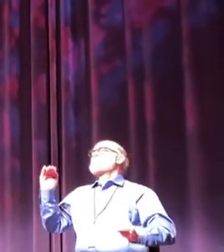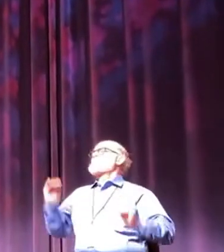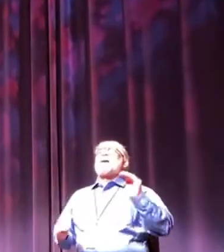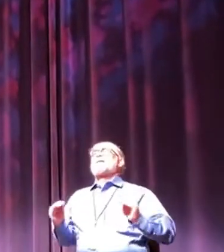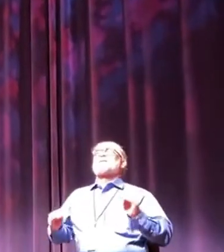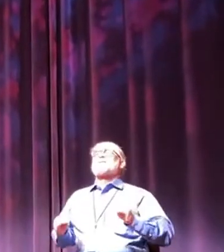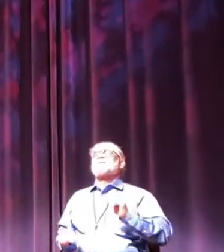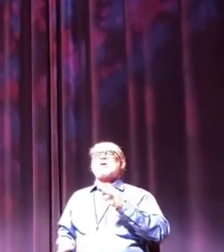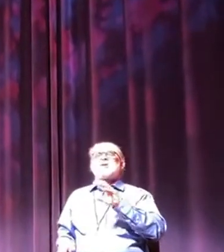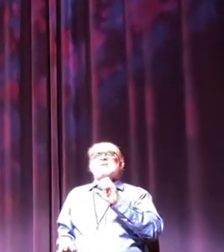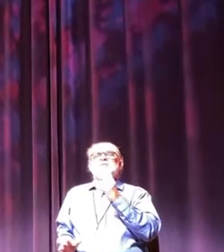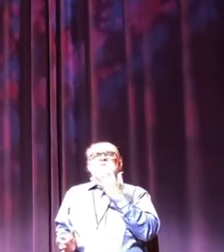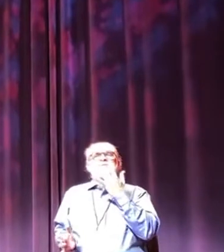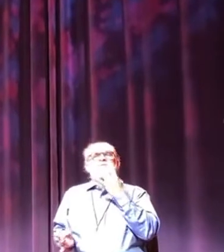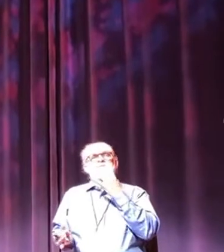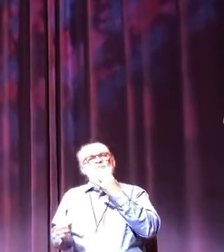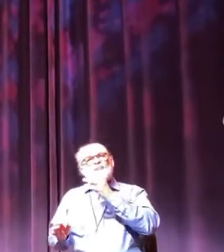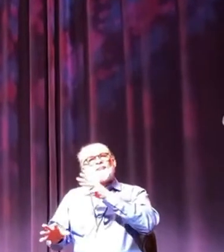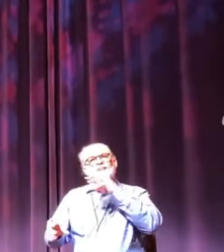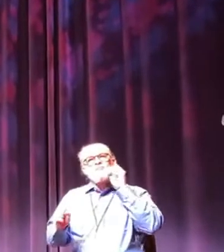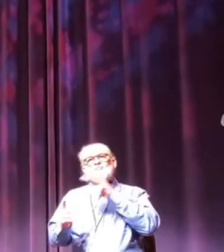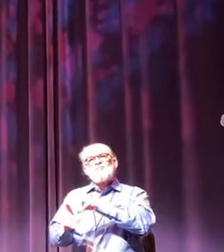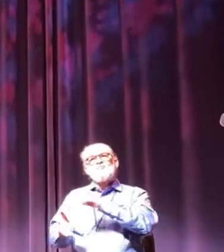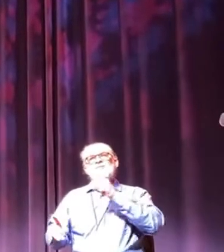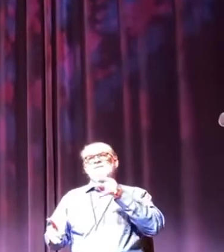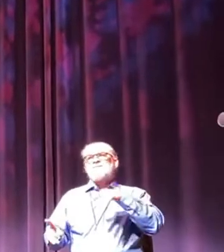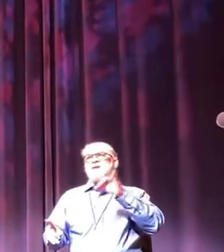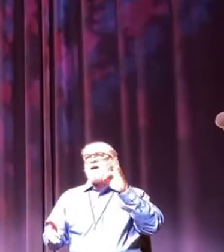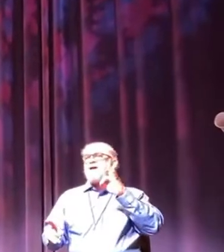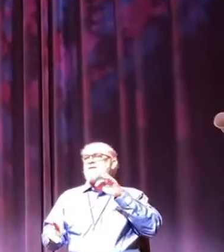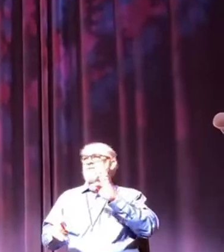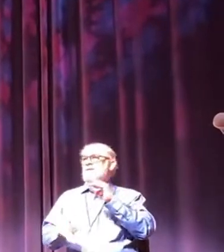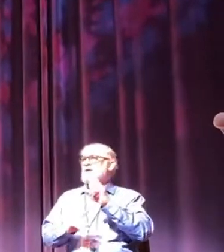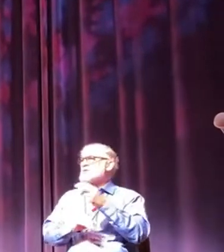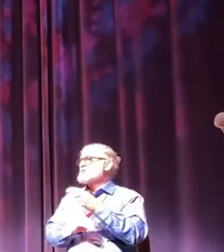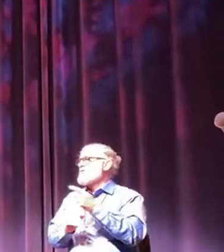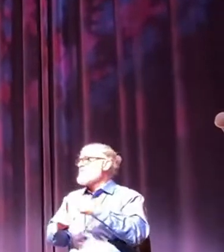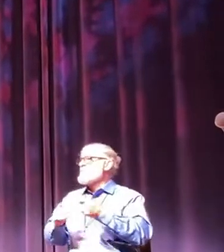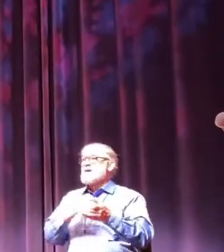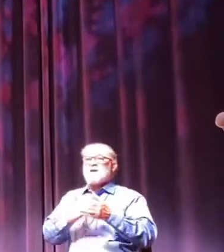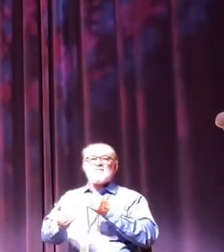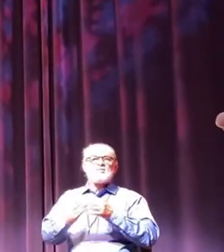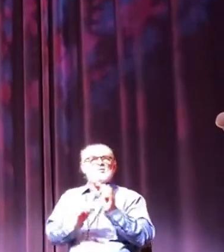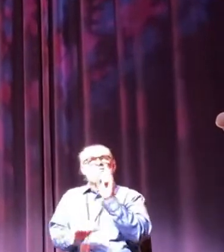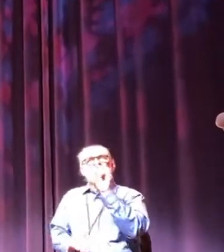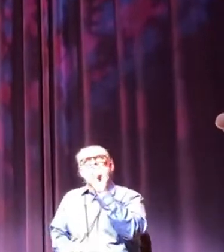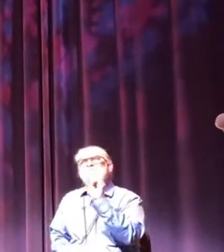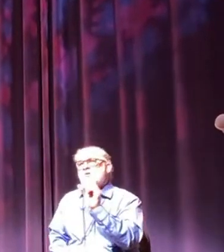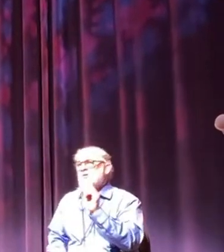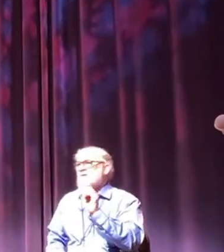succulence on succulence is to find flesh from even the smallest of spaces.